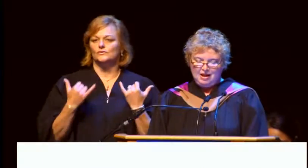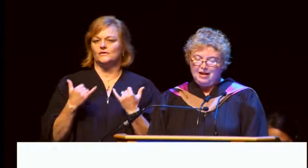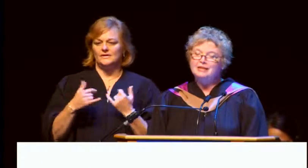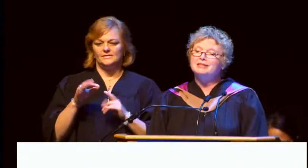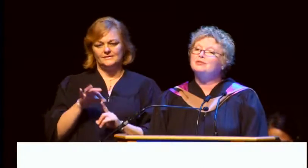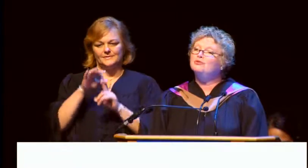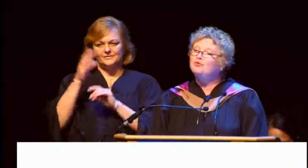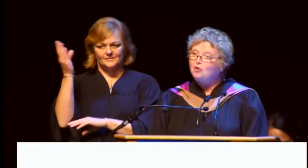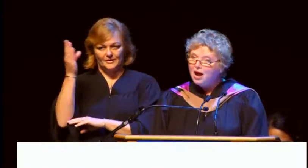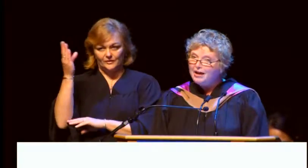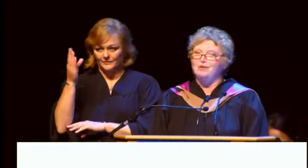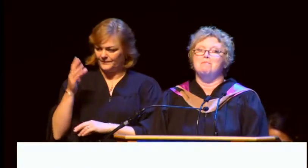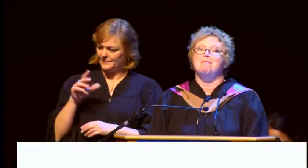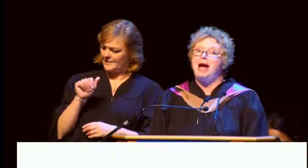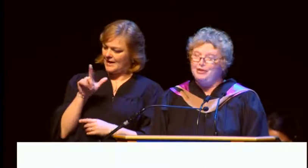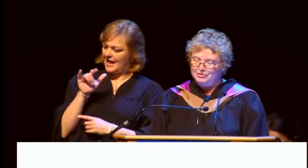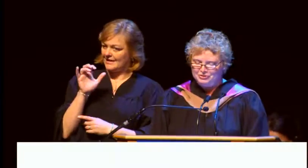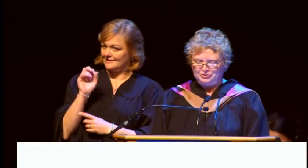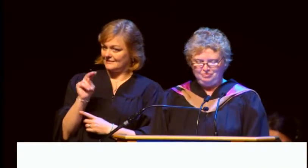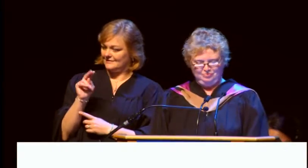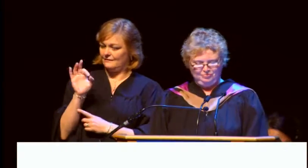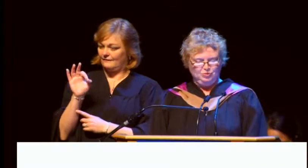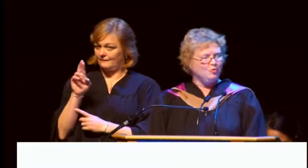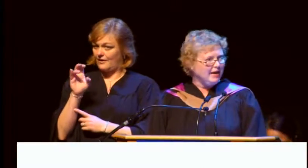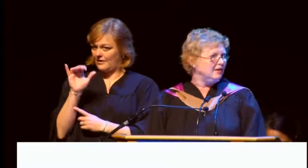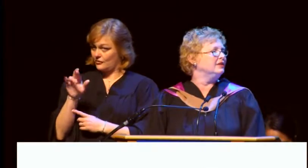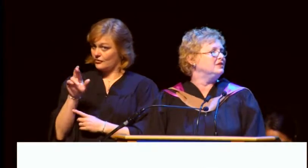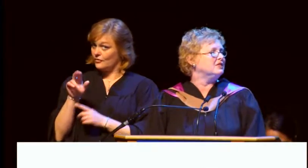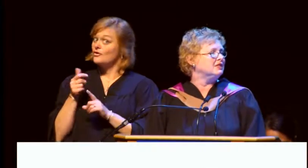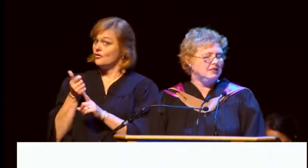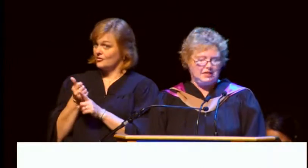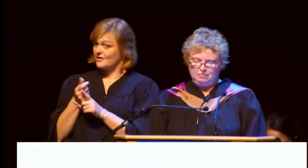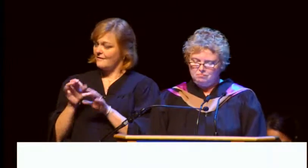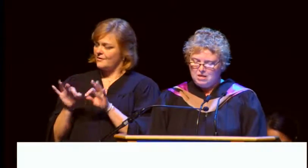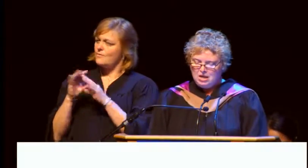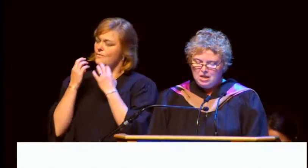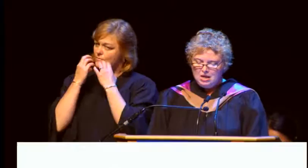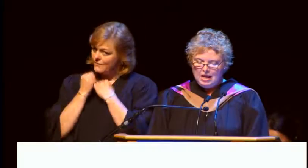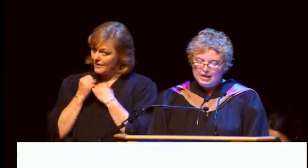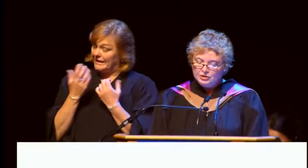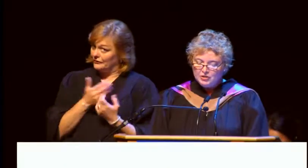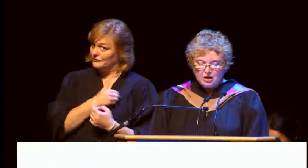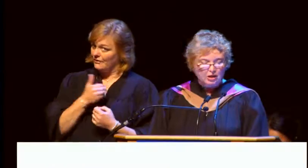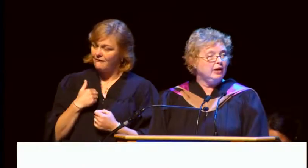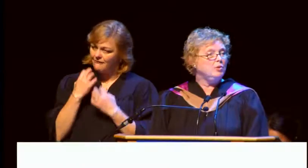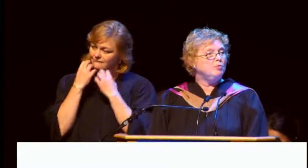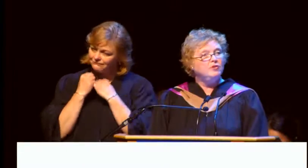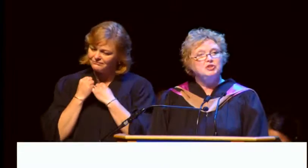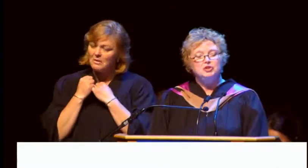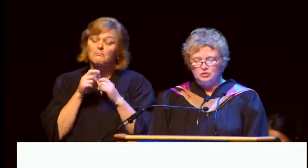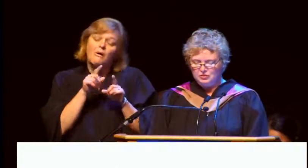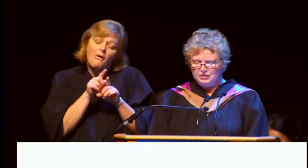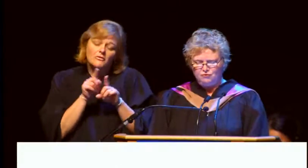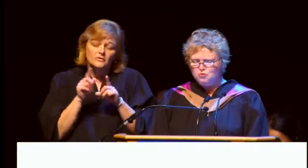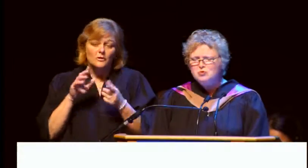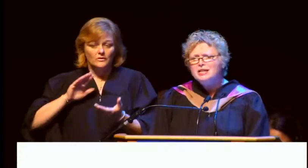ALISON FRYER MATTERS GREATLY TO THIS CITY AND TO THE CULINARY PROFESSIONALS AND FOODIES